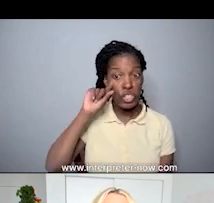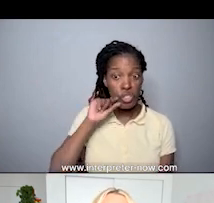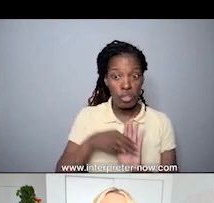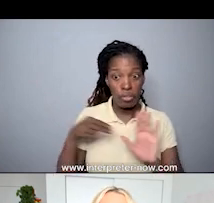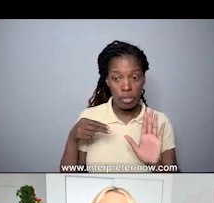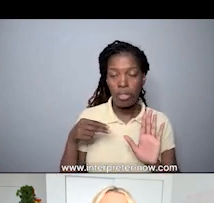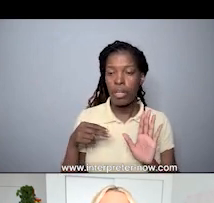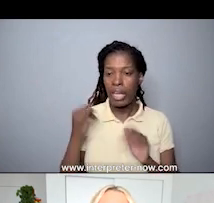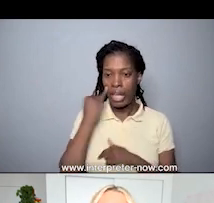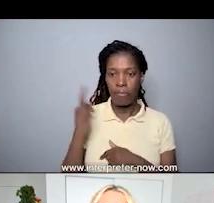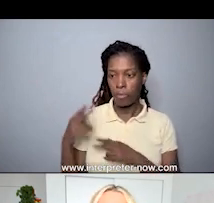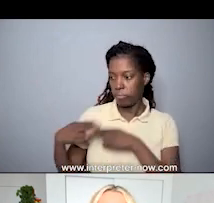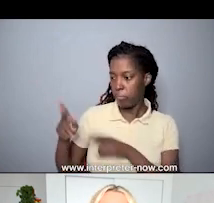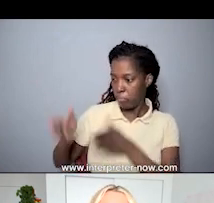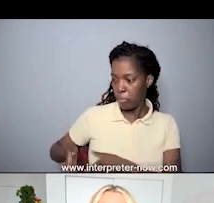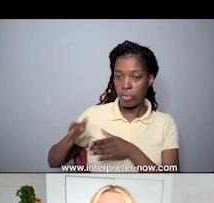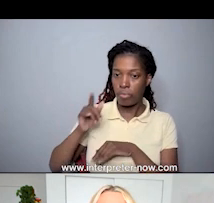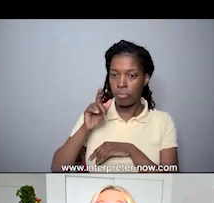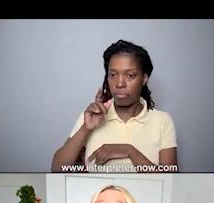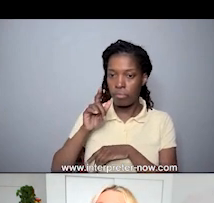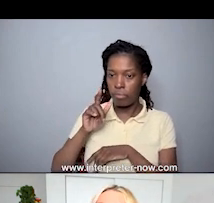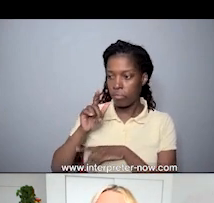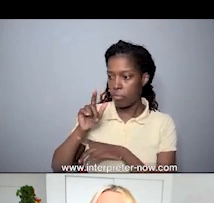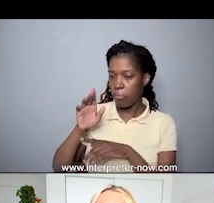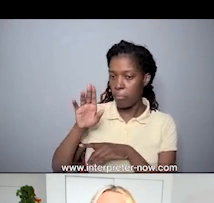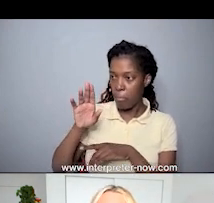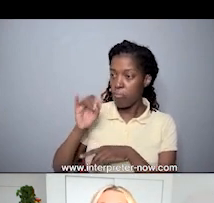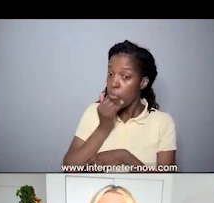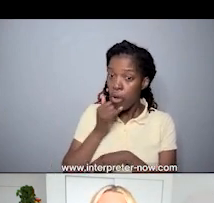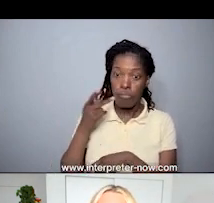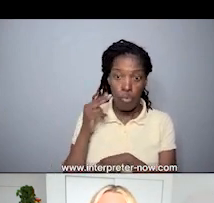Referring to somebody by an incorrect gender, like using incorrect pronouns.